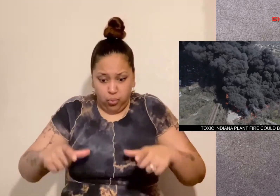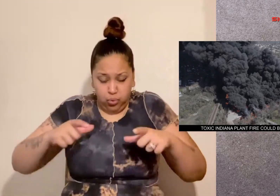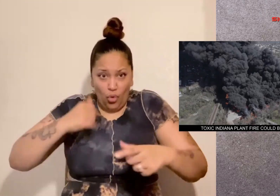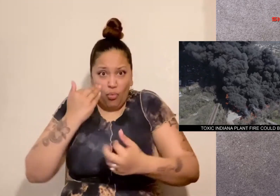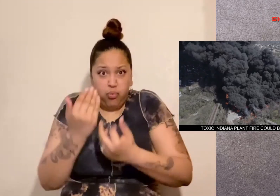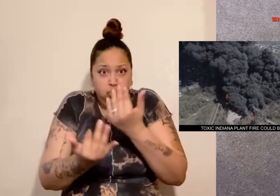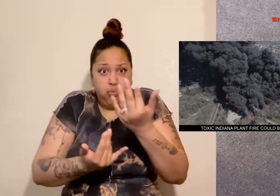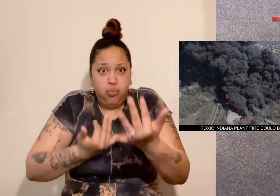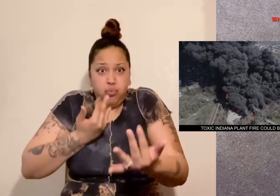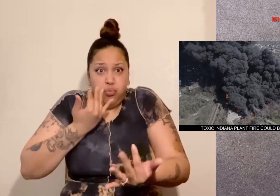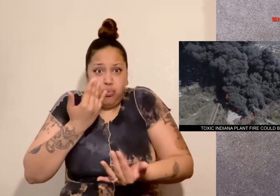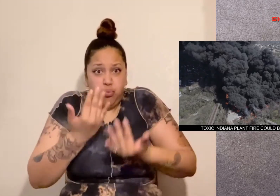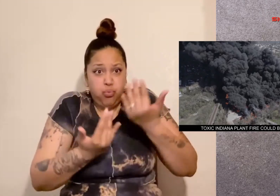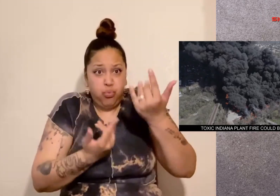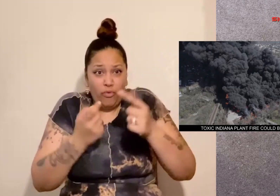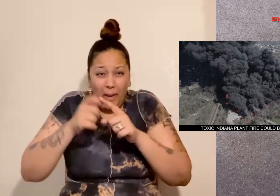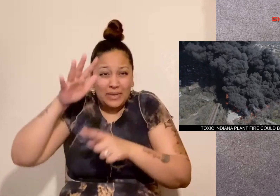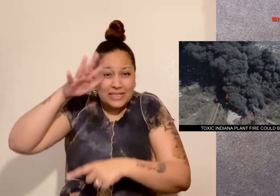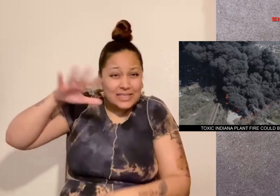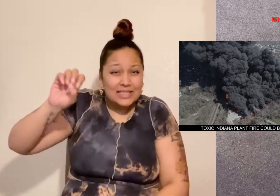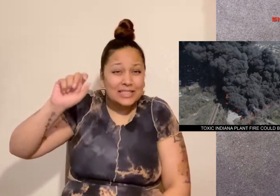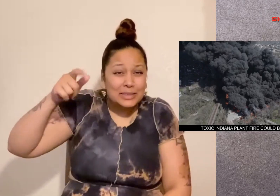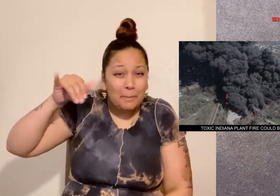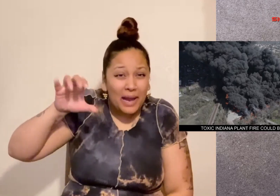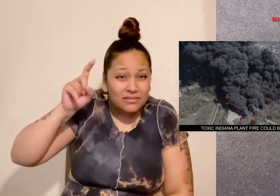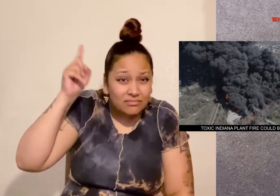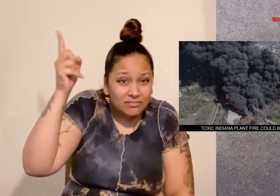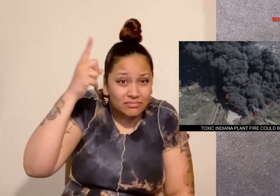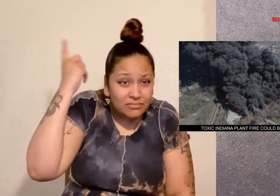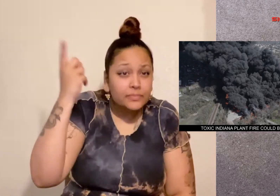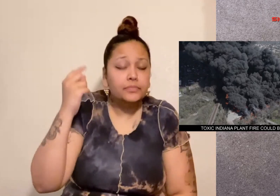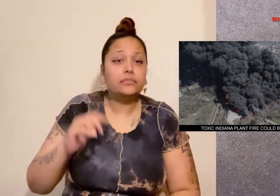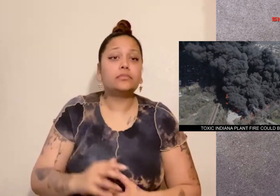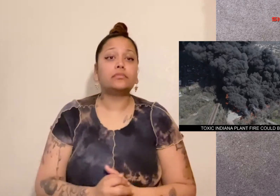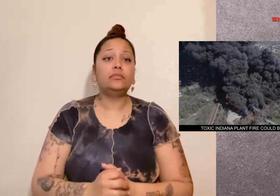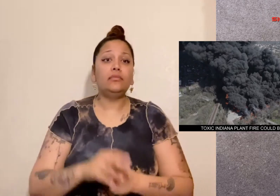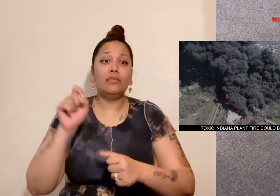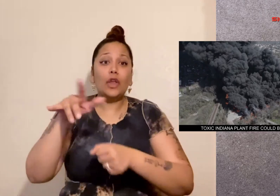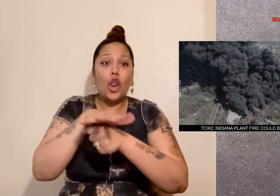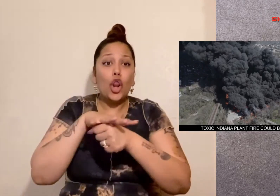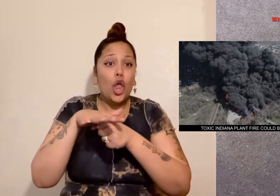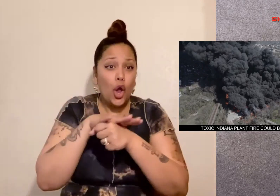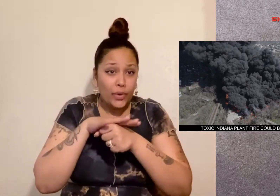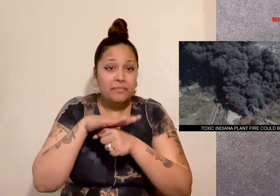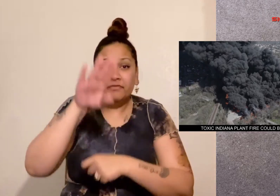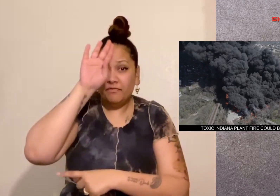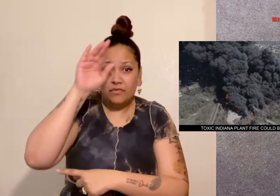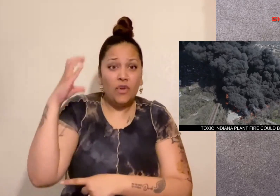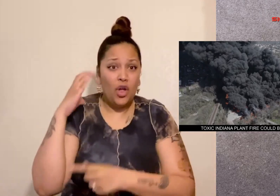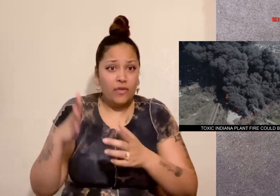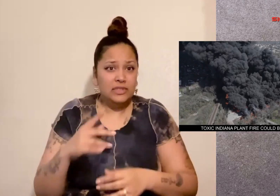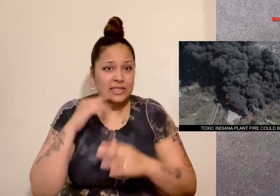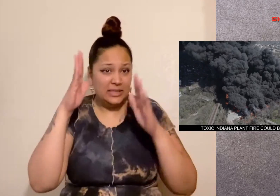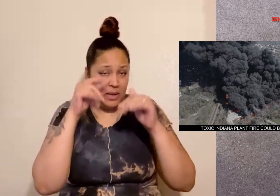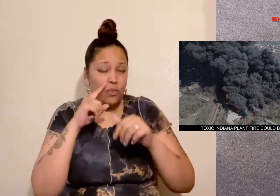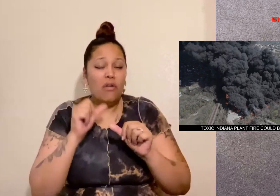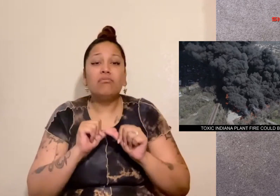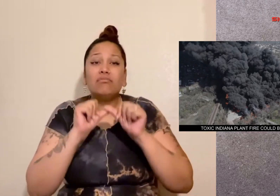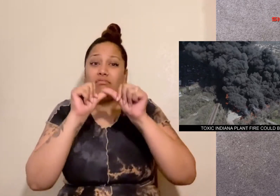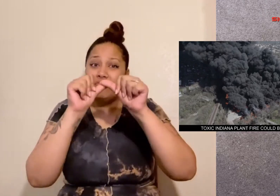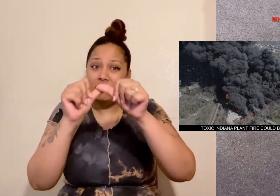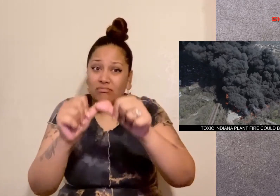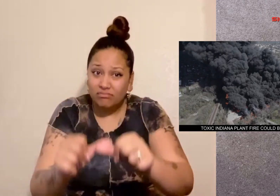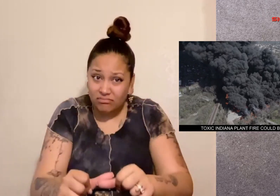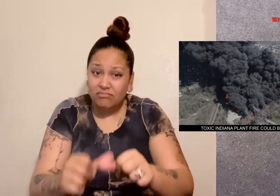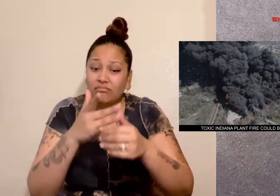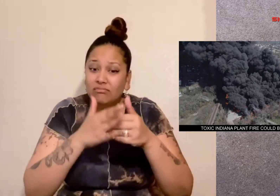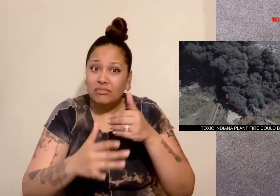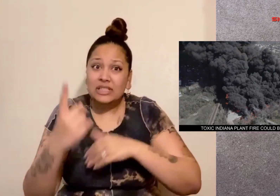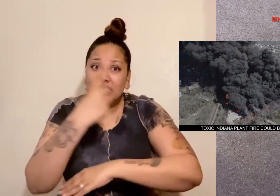can be seen from space by a NOAA satellite and local fire officials expect it could burn